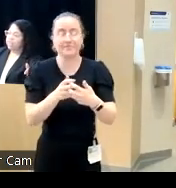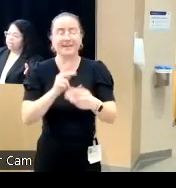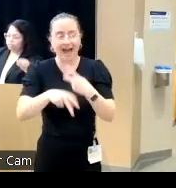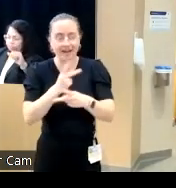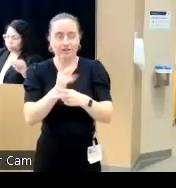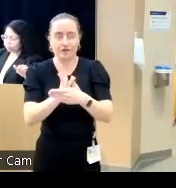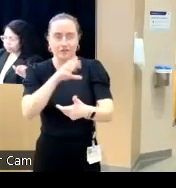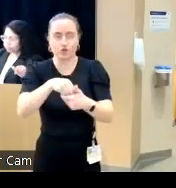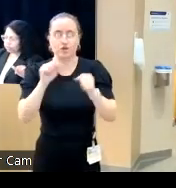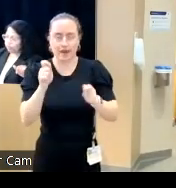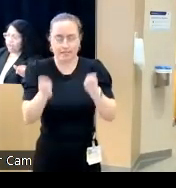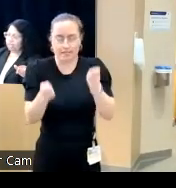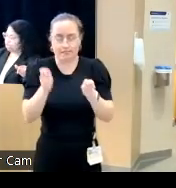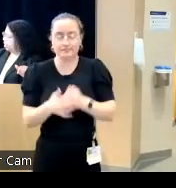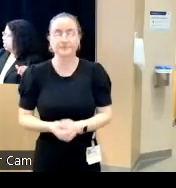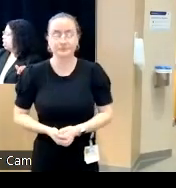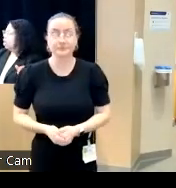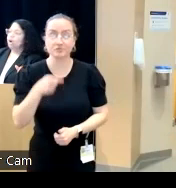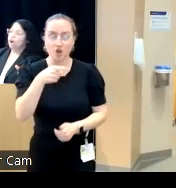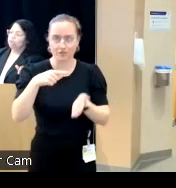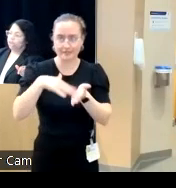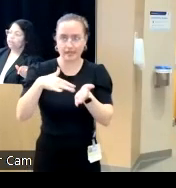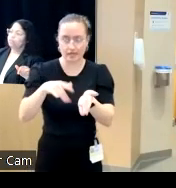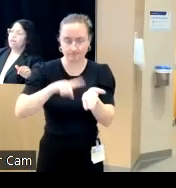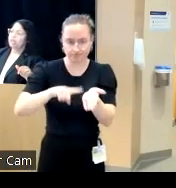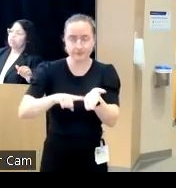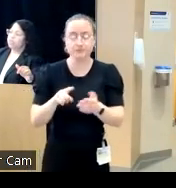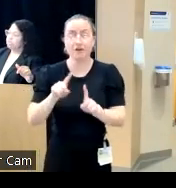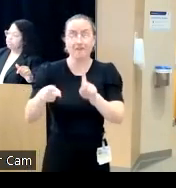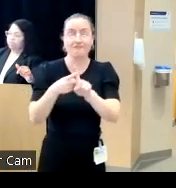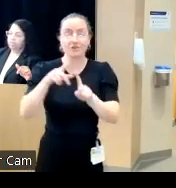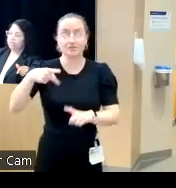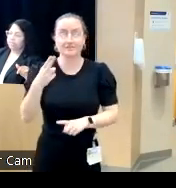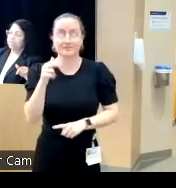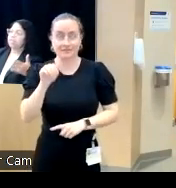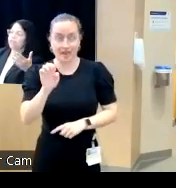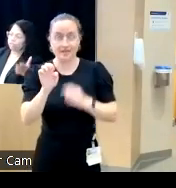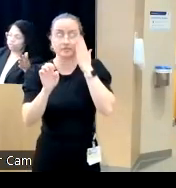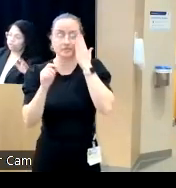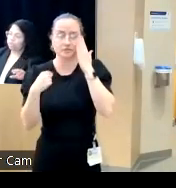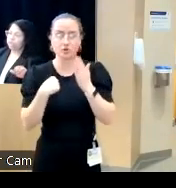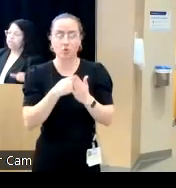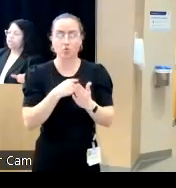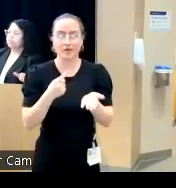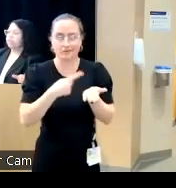of the study we actually talked about it with these different entities I was a member of the